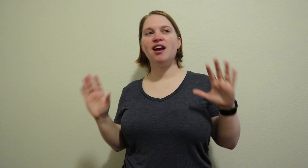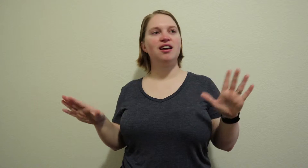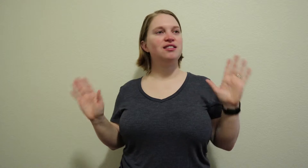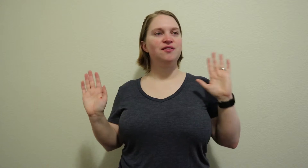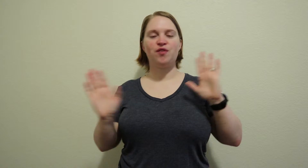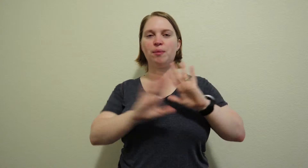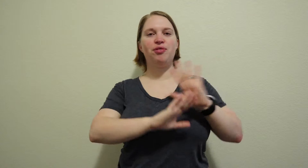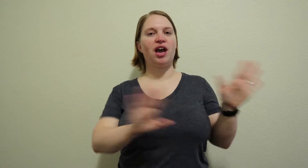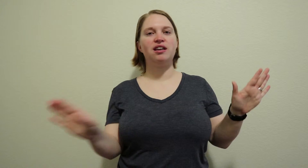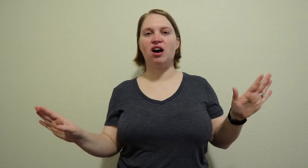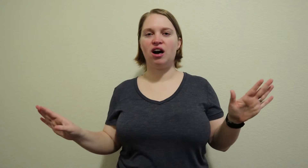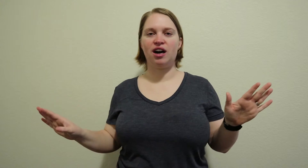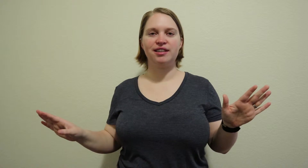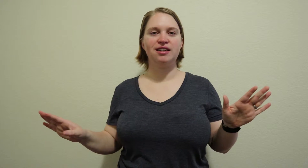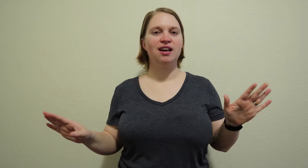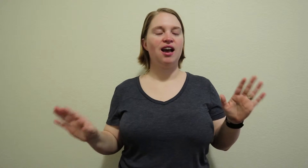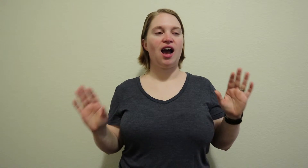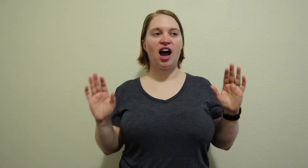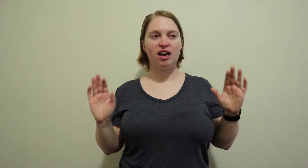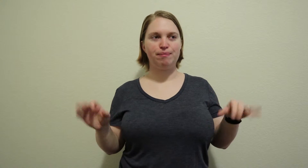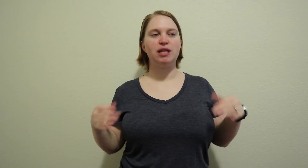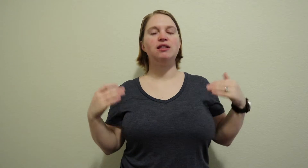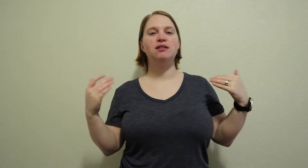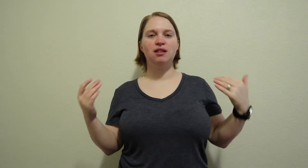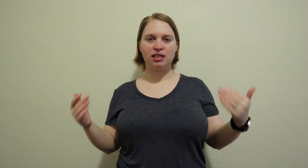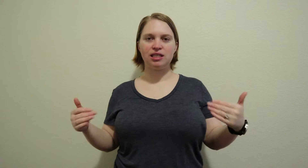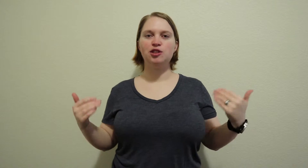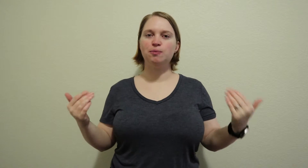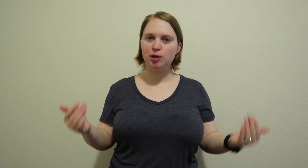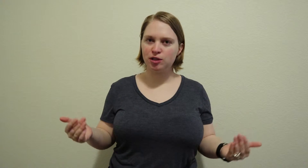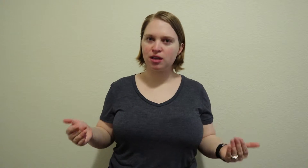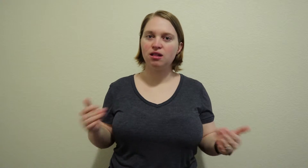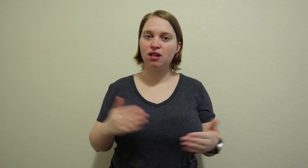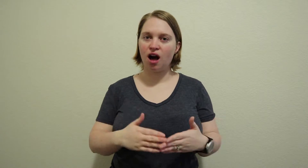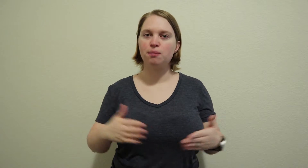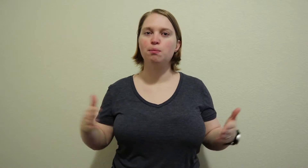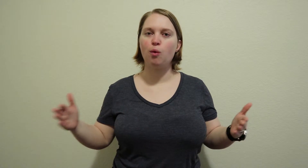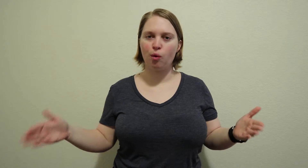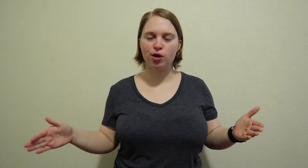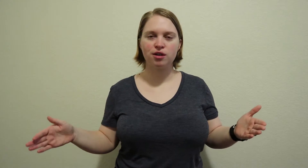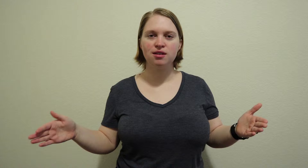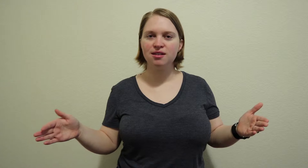and from then on, I've been listening to music a lot more